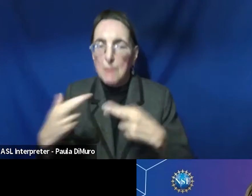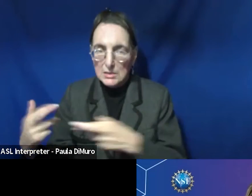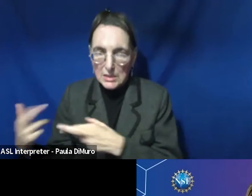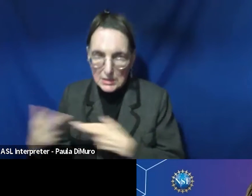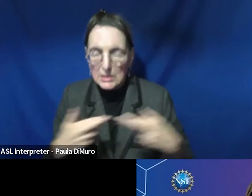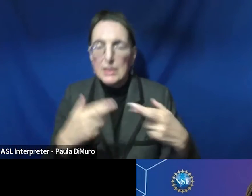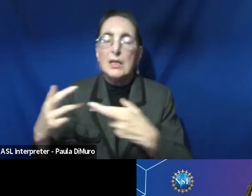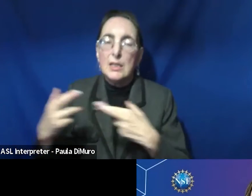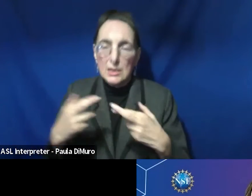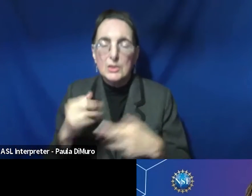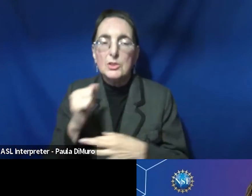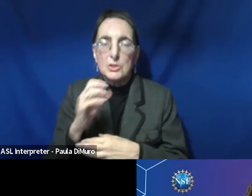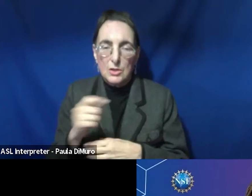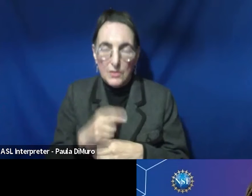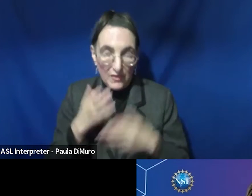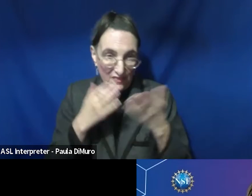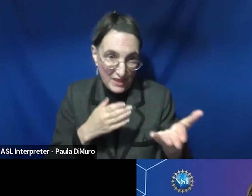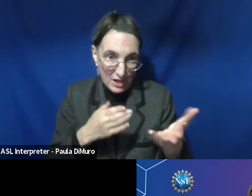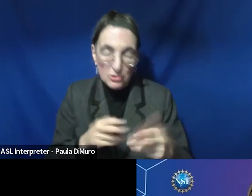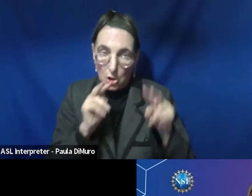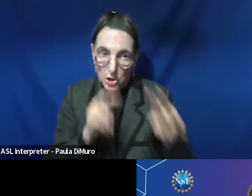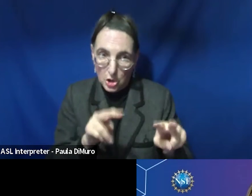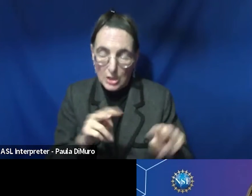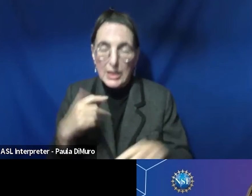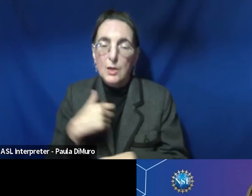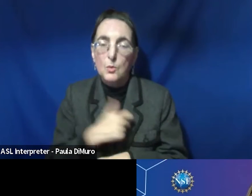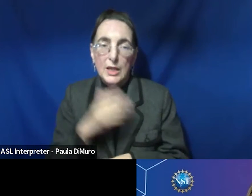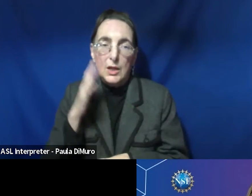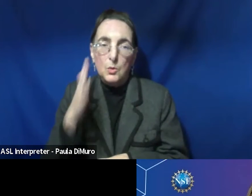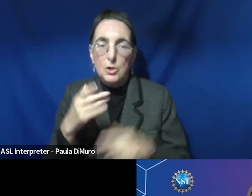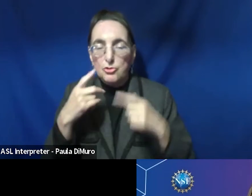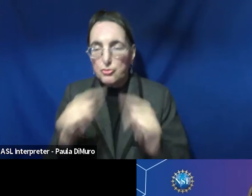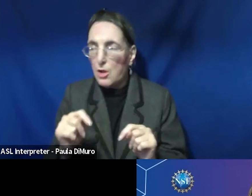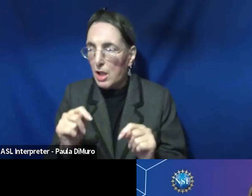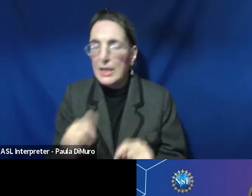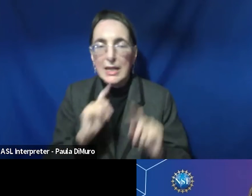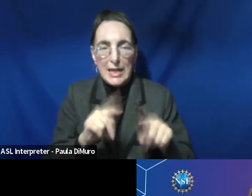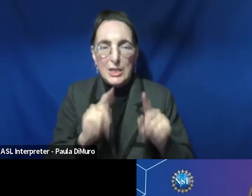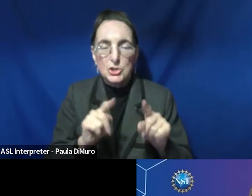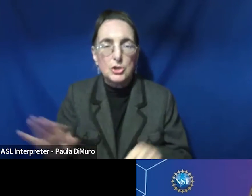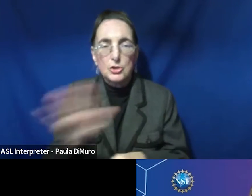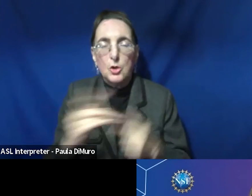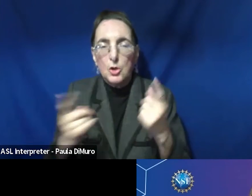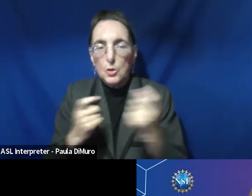So take a look at those. And we're going to try and get to a number of your questions. A lot of a number of the questions